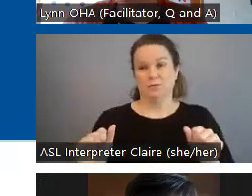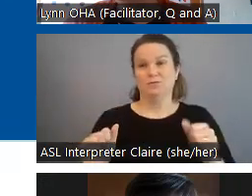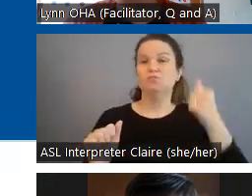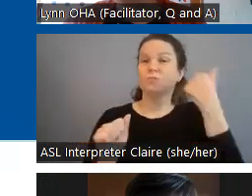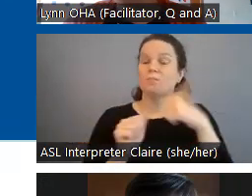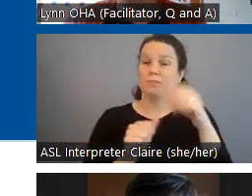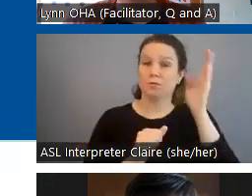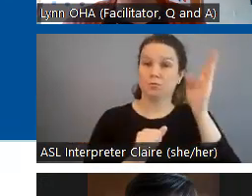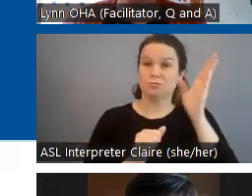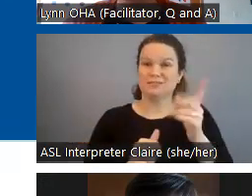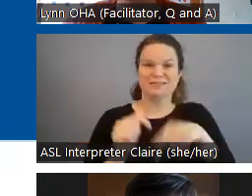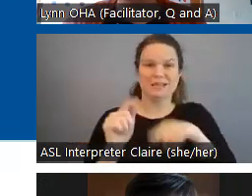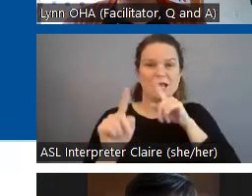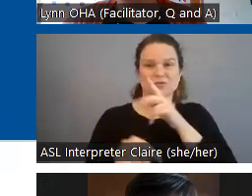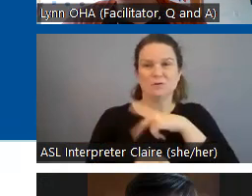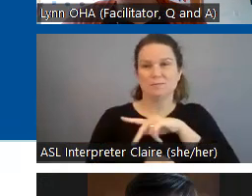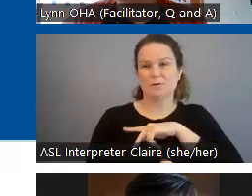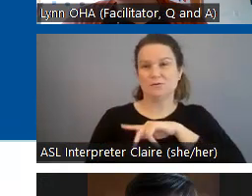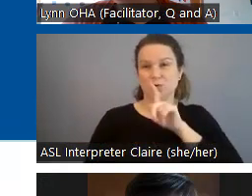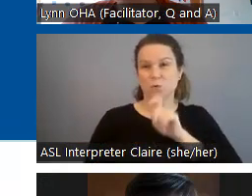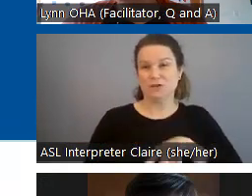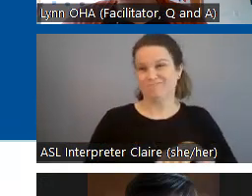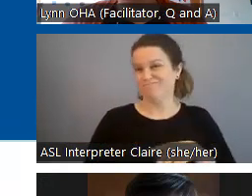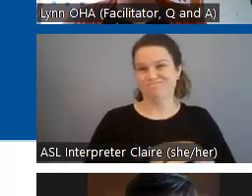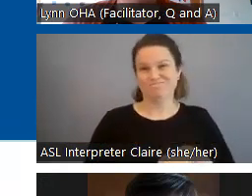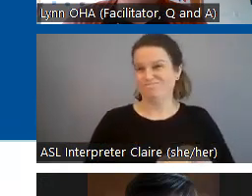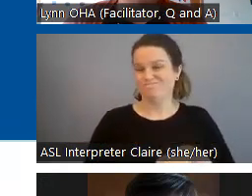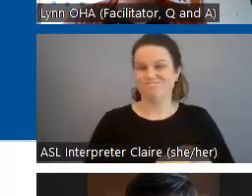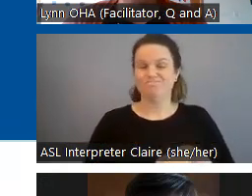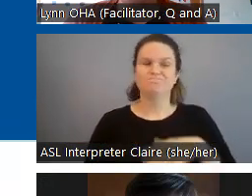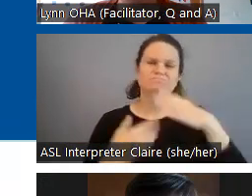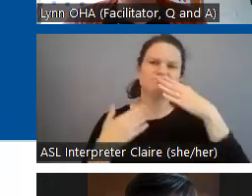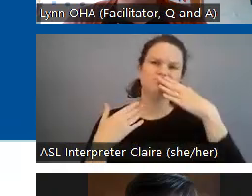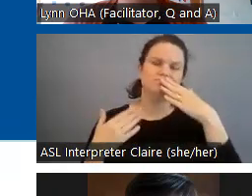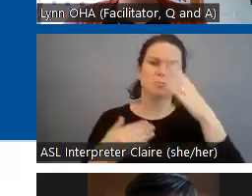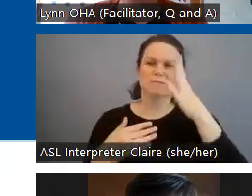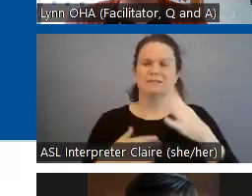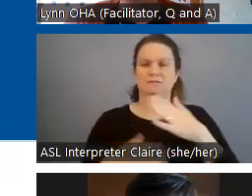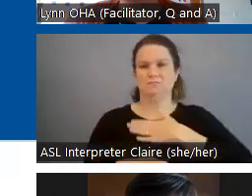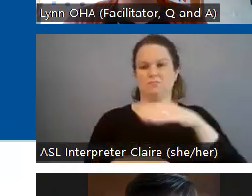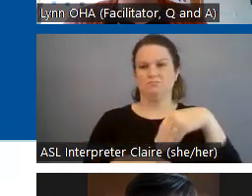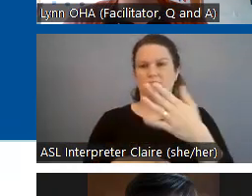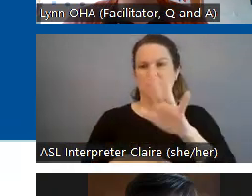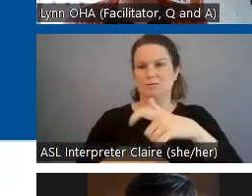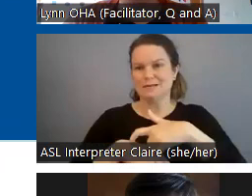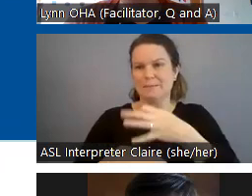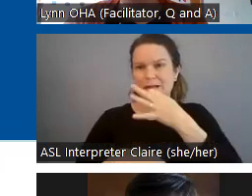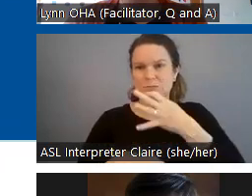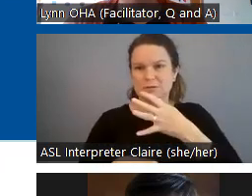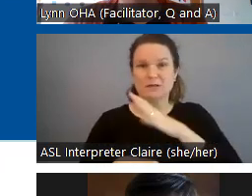cannot answer personal questions. we are grateful for our presenters' time